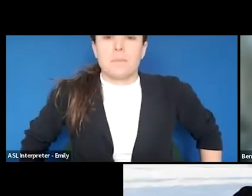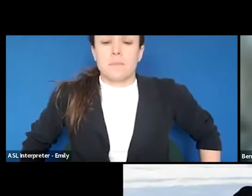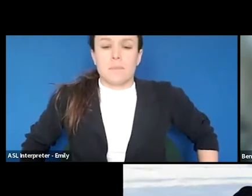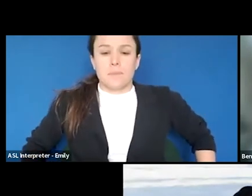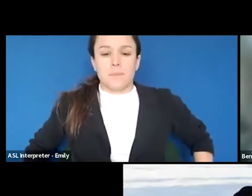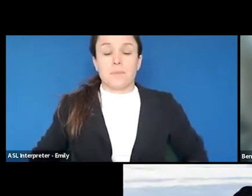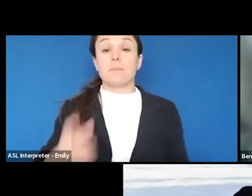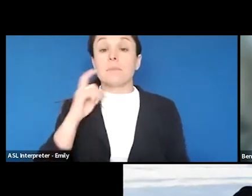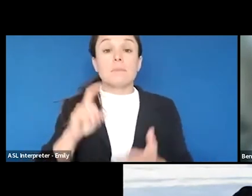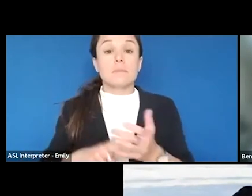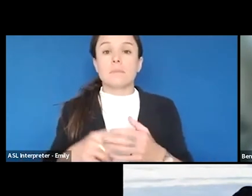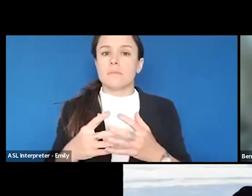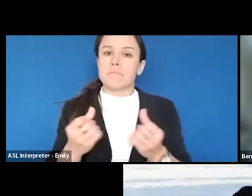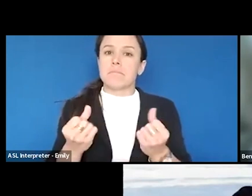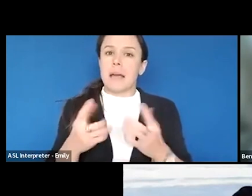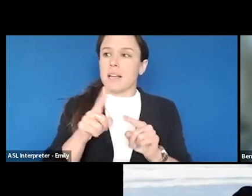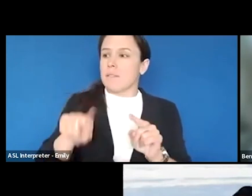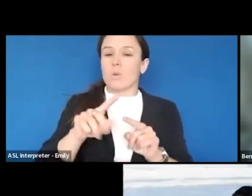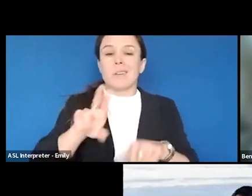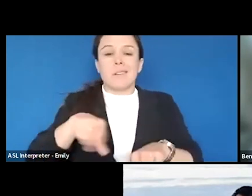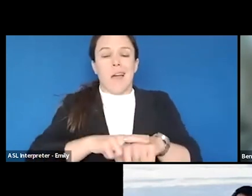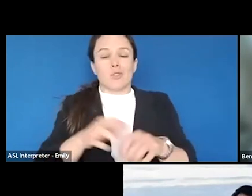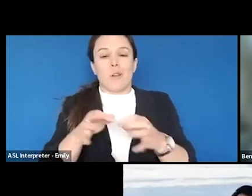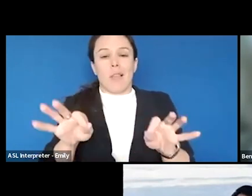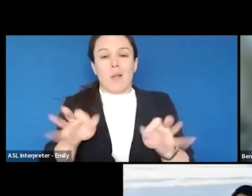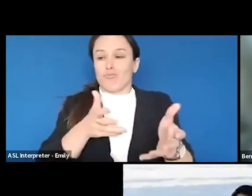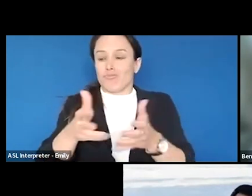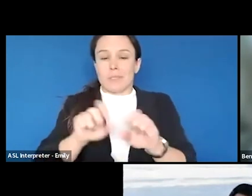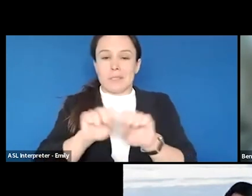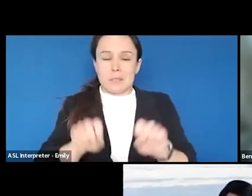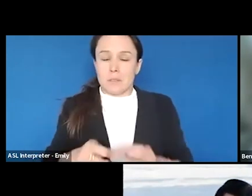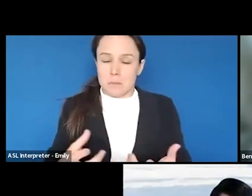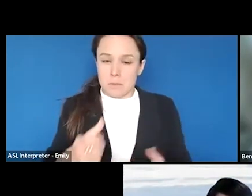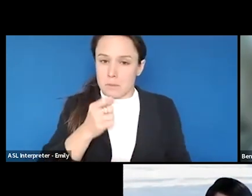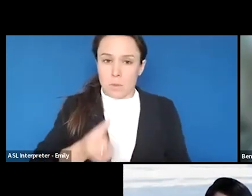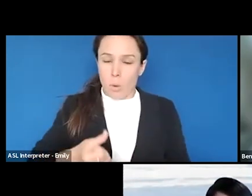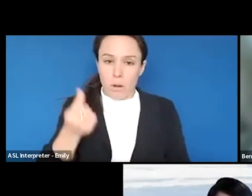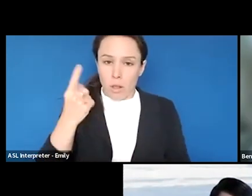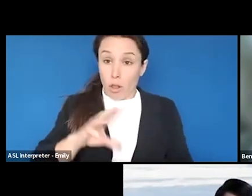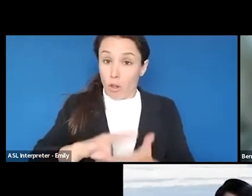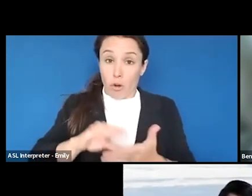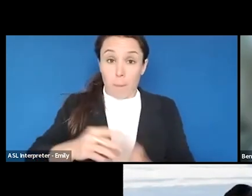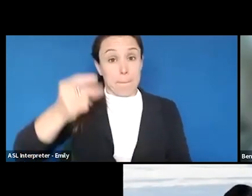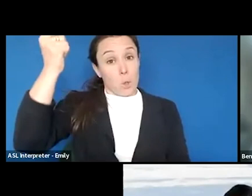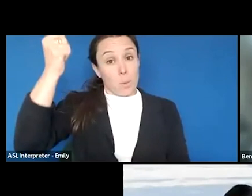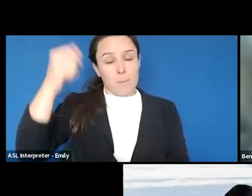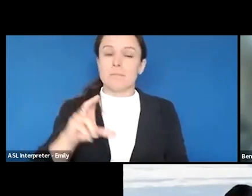natural language interaction systems don't learn anything on the fly if they've been trained but